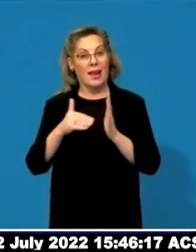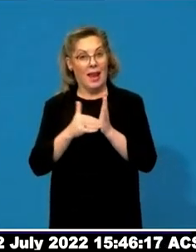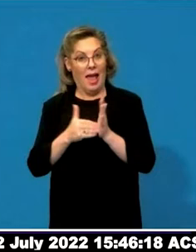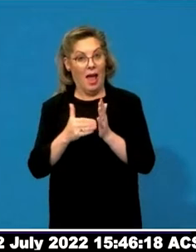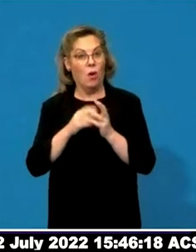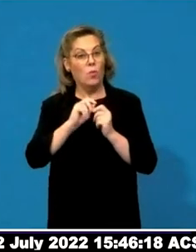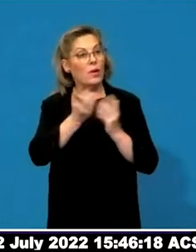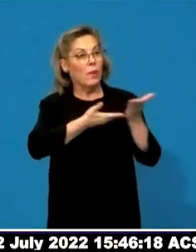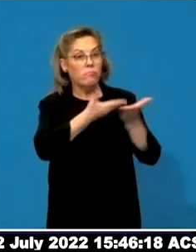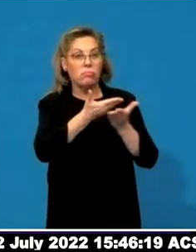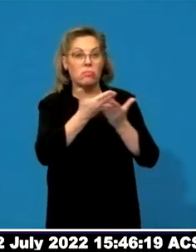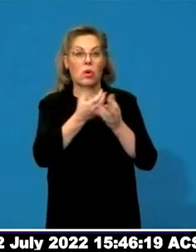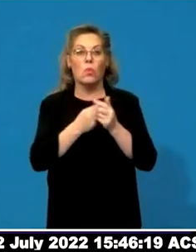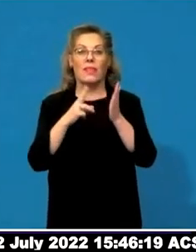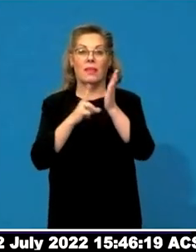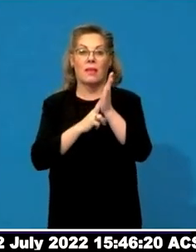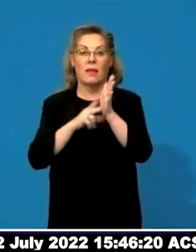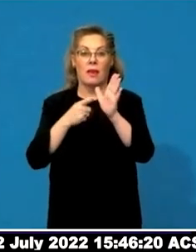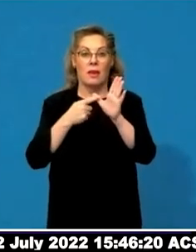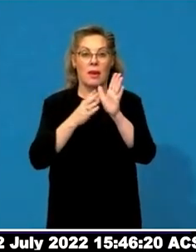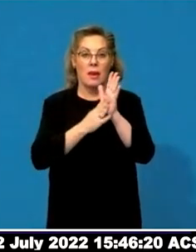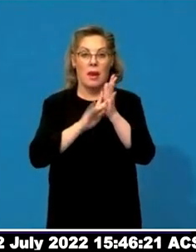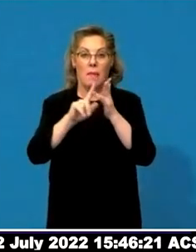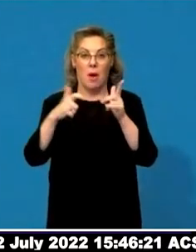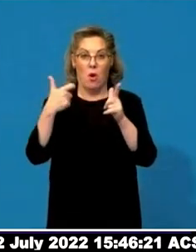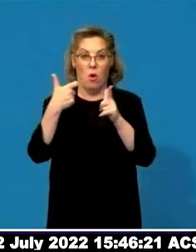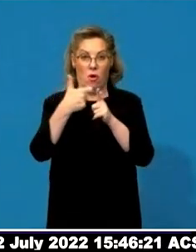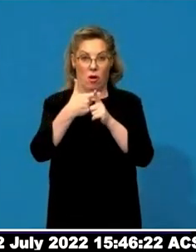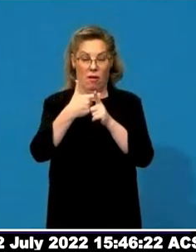who will appear on the AVL from Gimuy, Cairns.